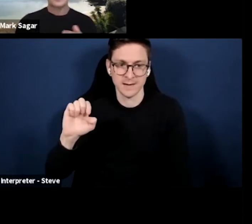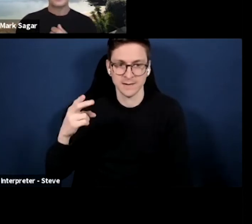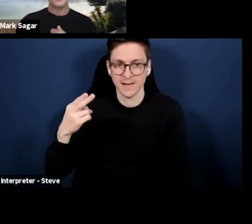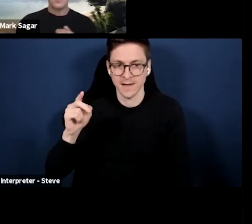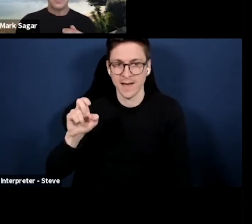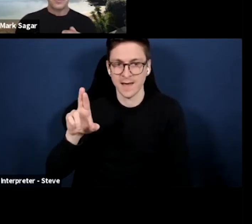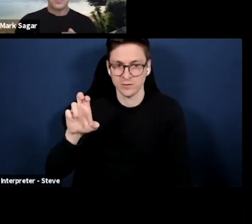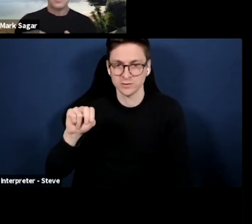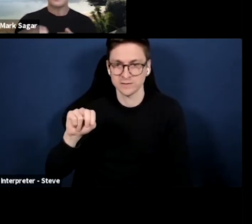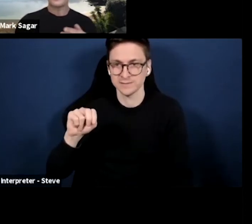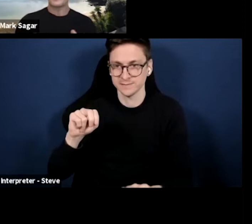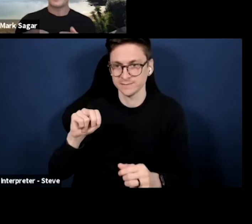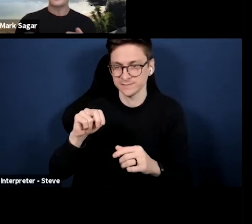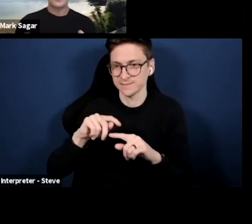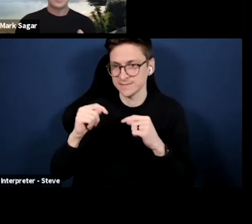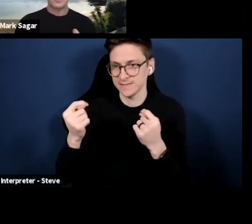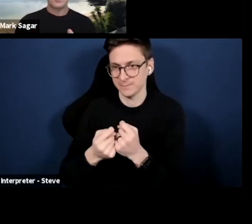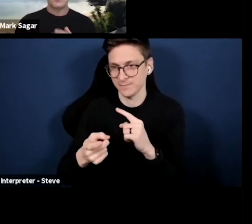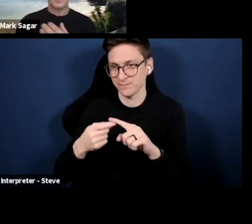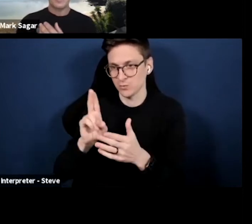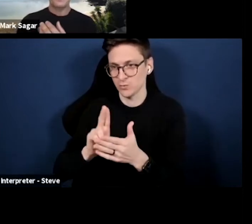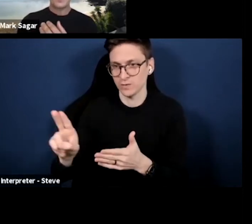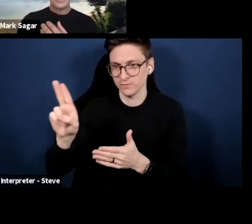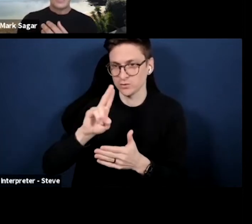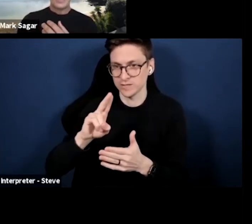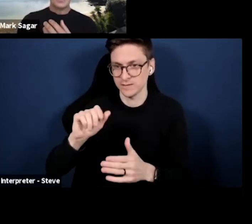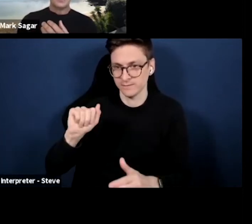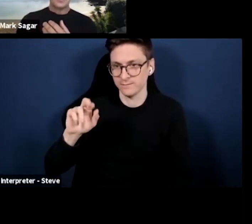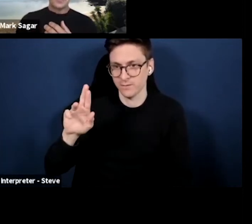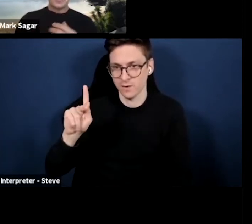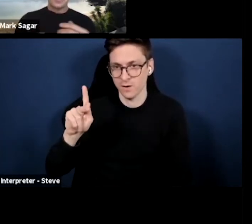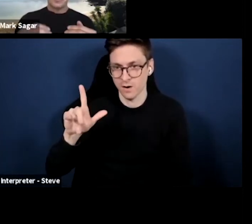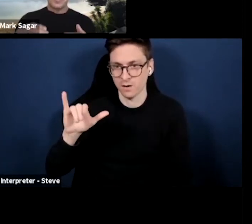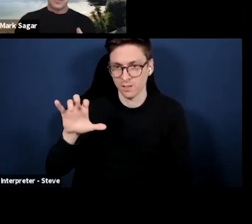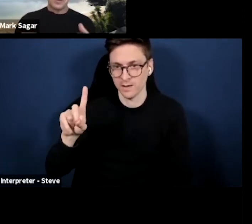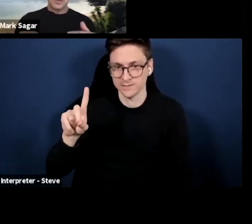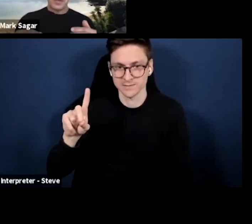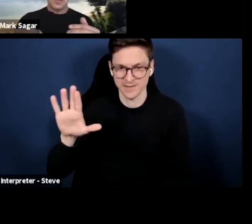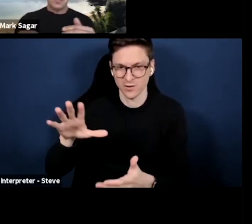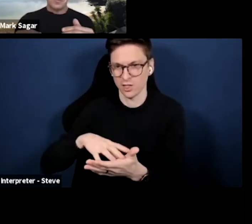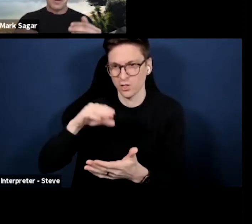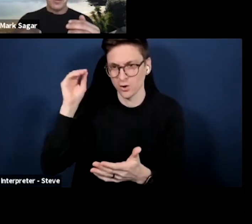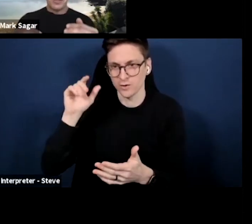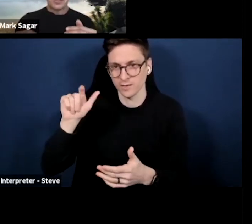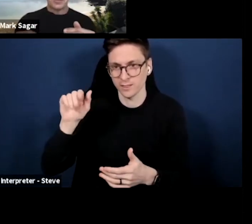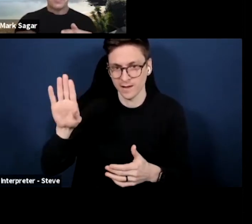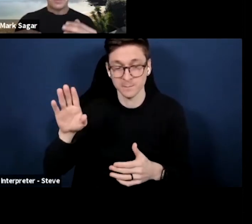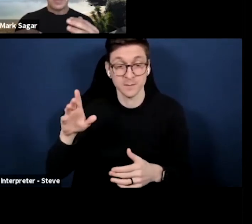of auckland's early learning laboratory and so we've been doing a project over the last